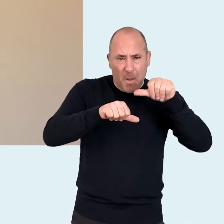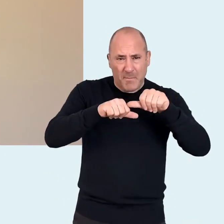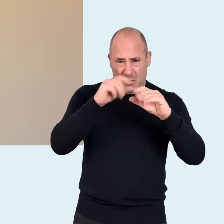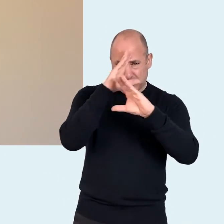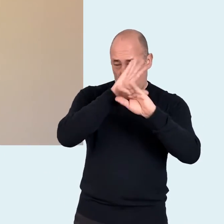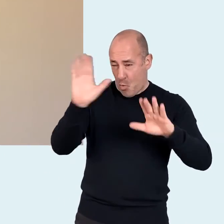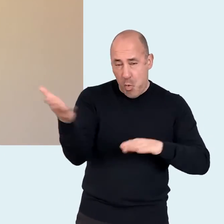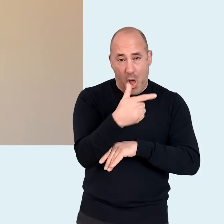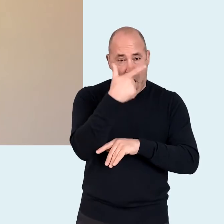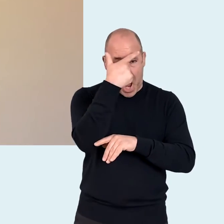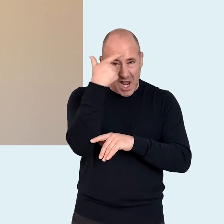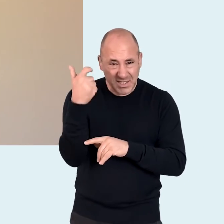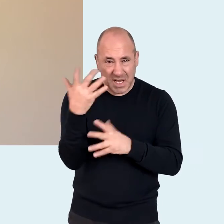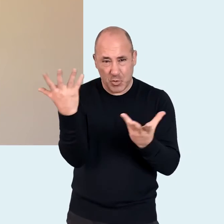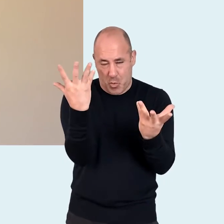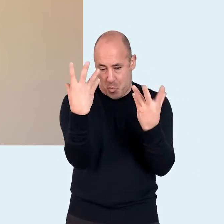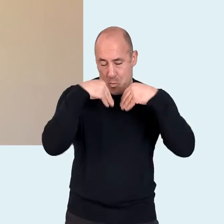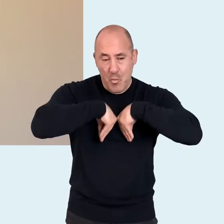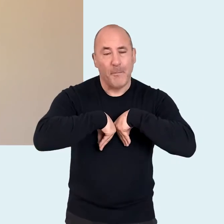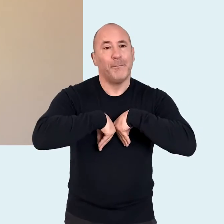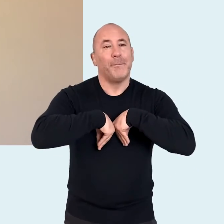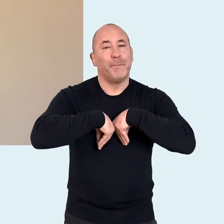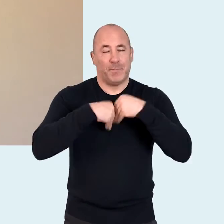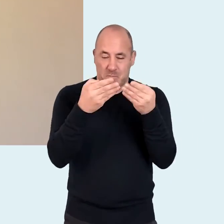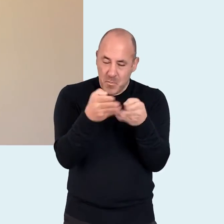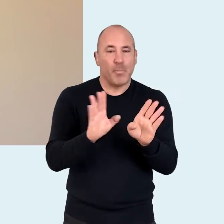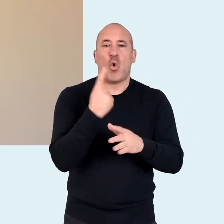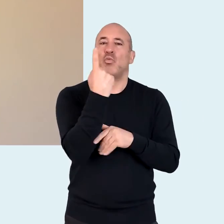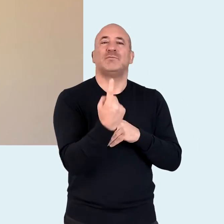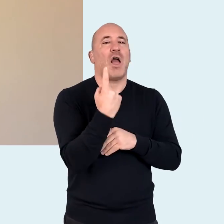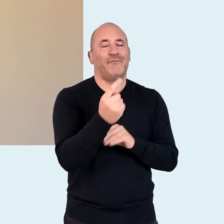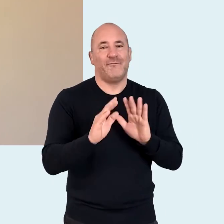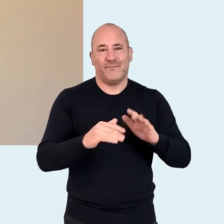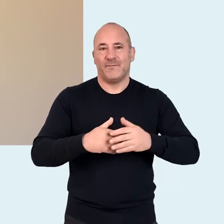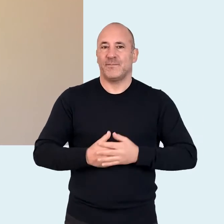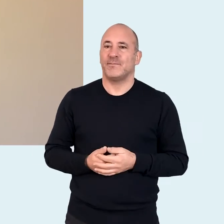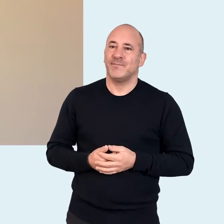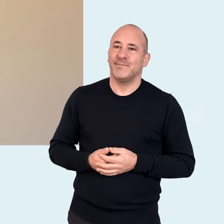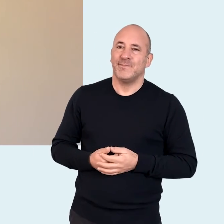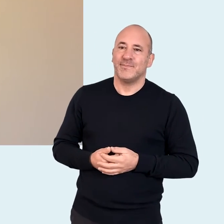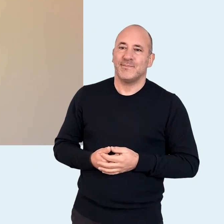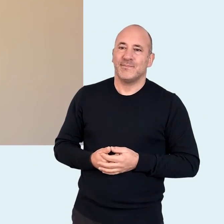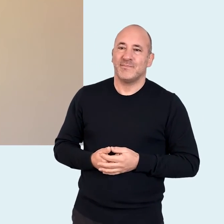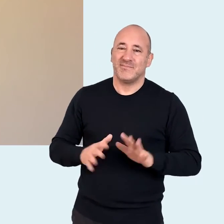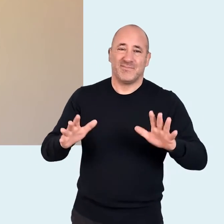of the methodology that you propose to use and that it is understood and taken on board by everybody involved.